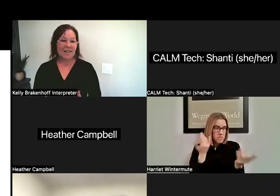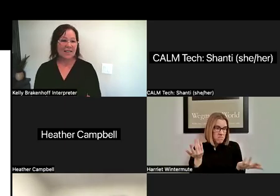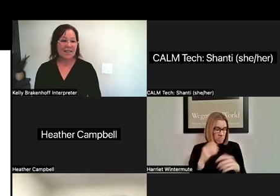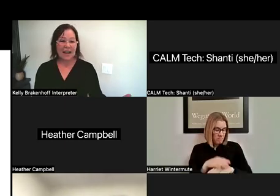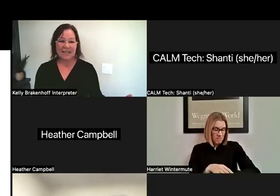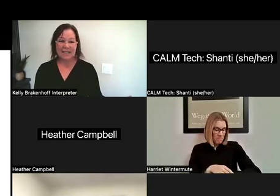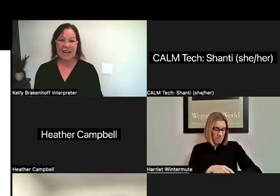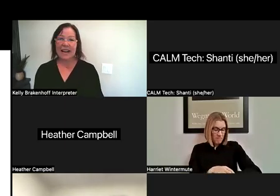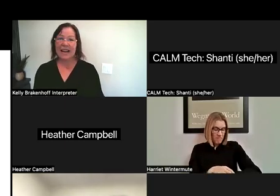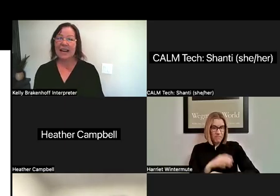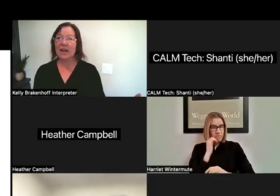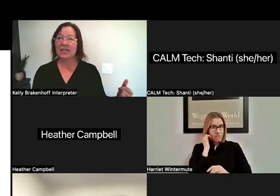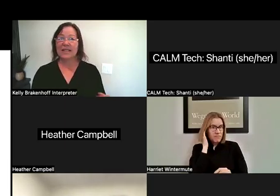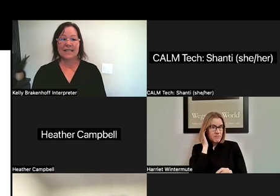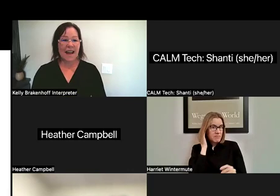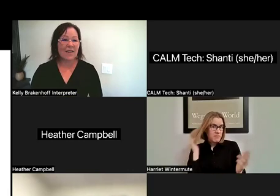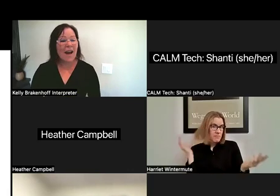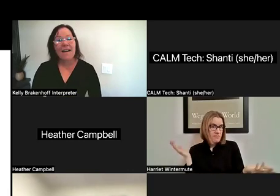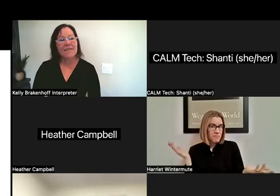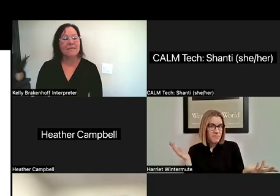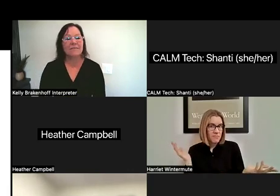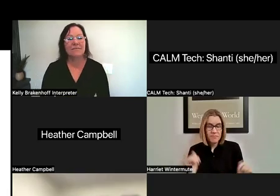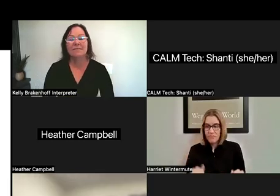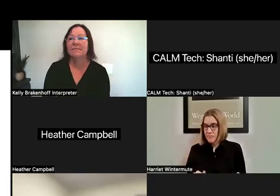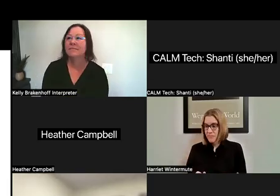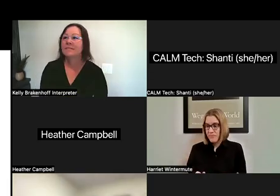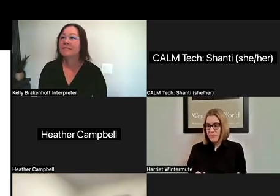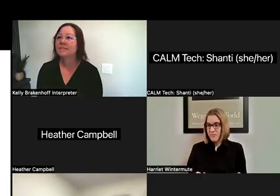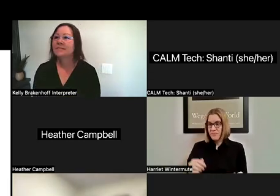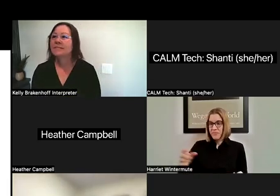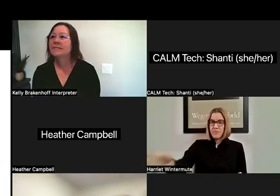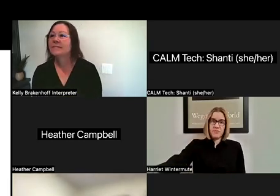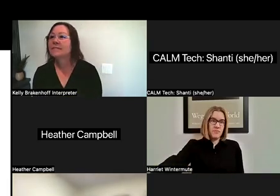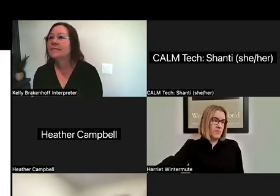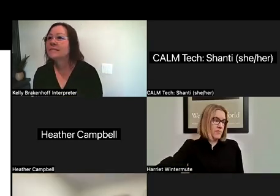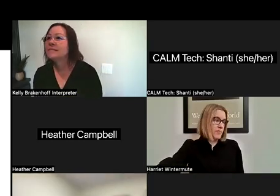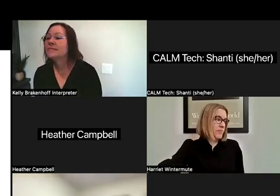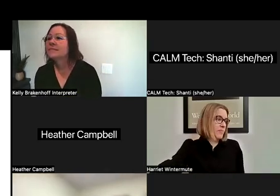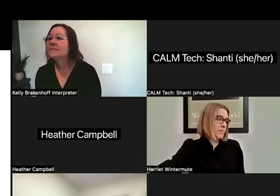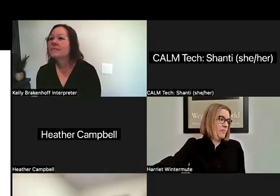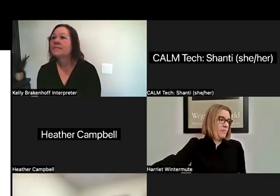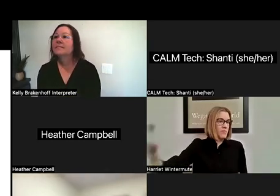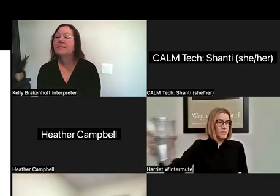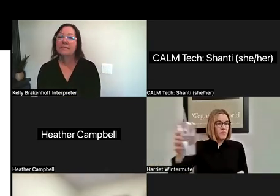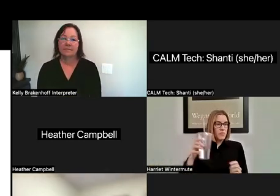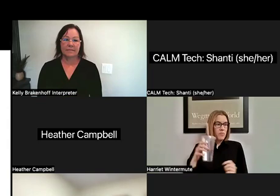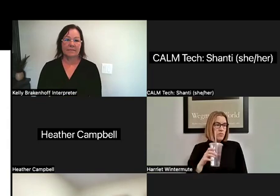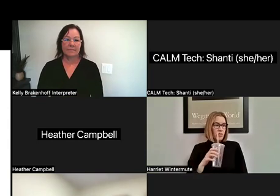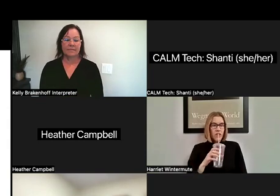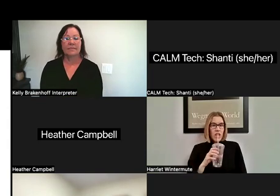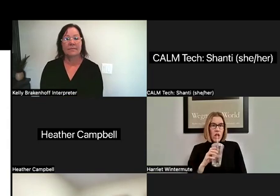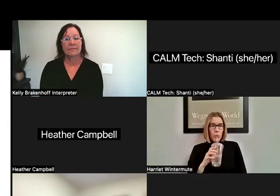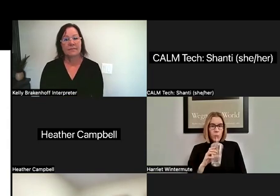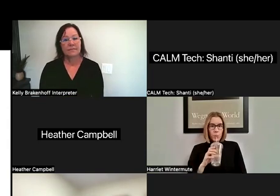to answer any questions that you have. >> DR. ALYSE JORDAN: Thank you Heather